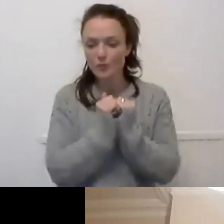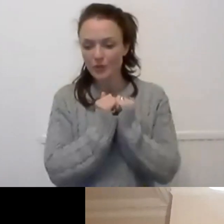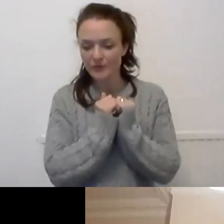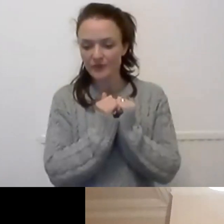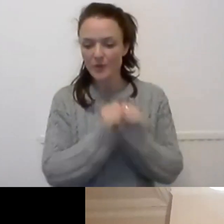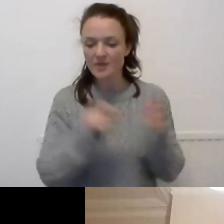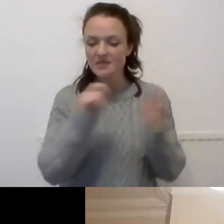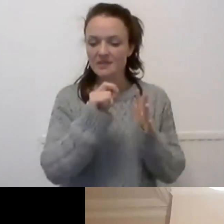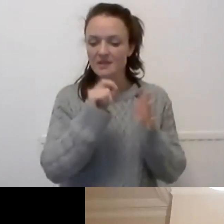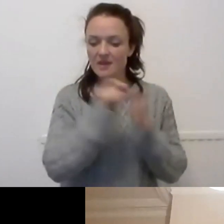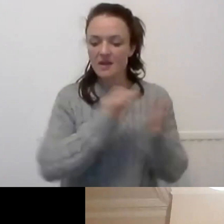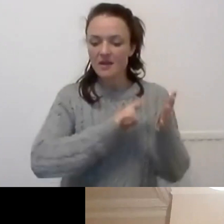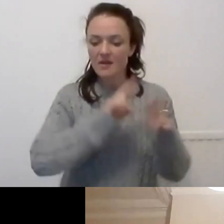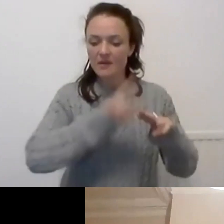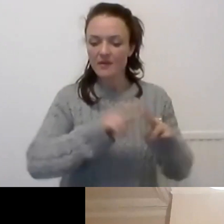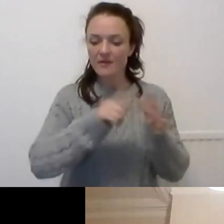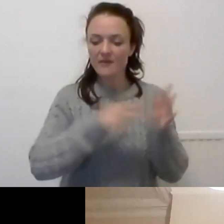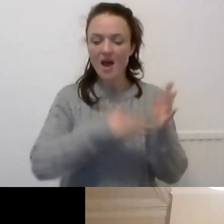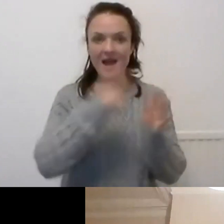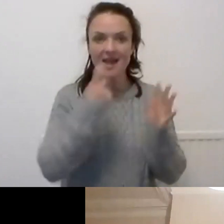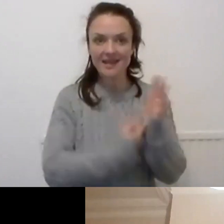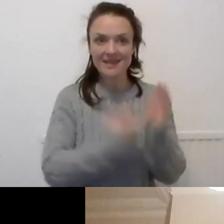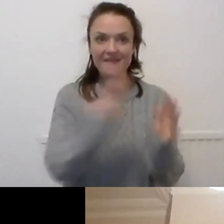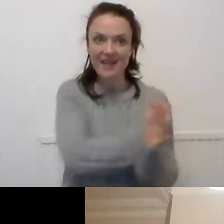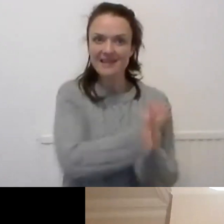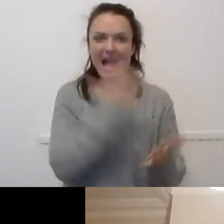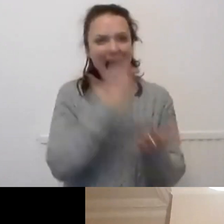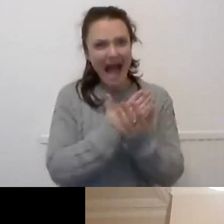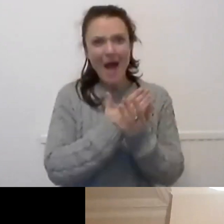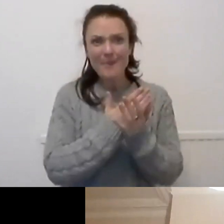is the one that has to be stored at a really super cold temperatures about minus 70 minus 80 degrees